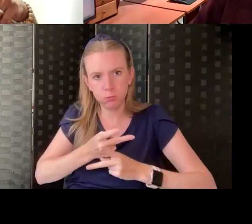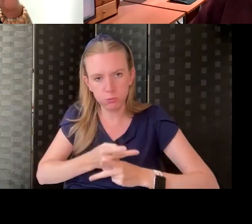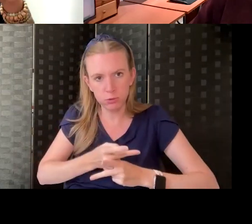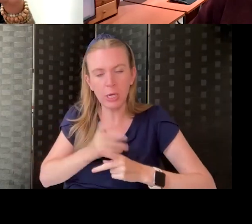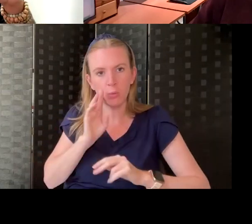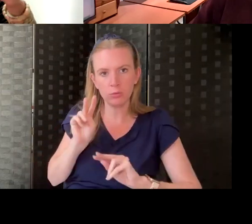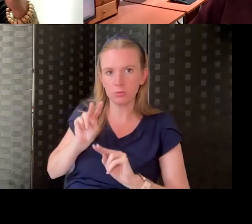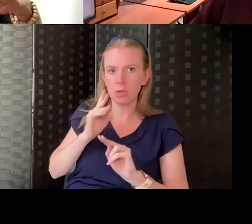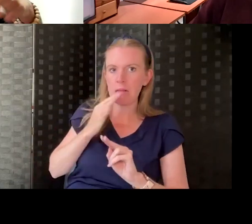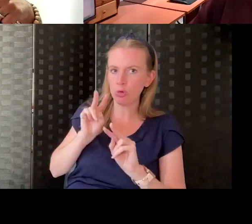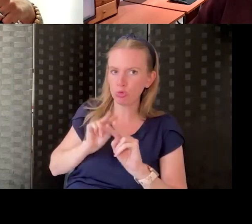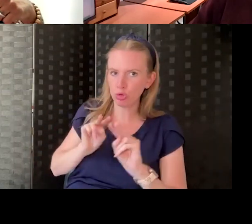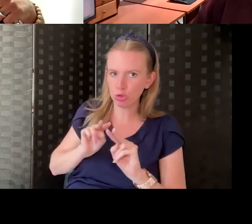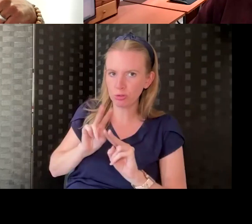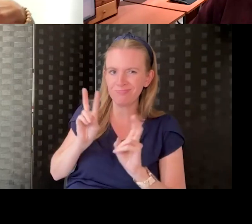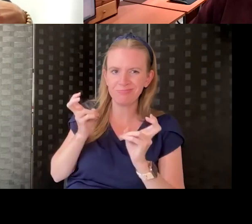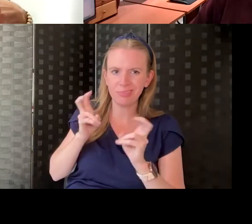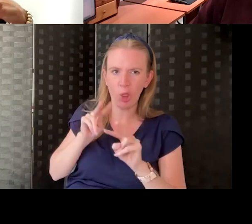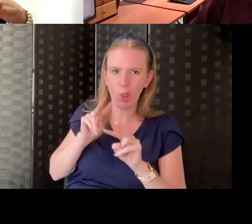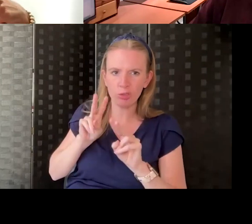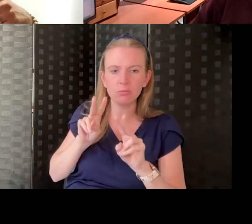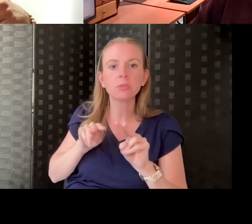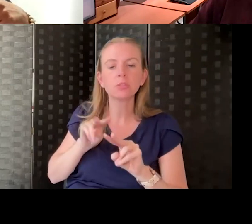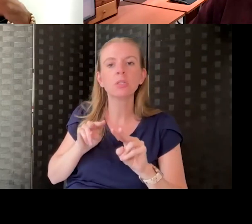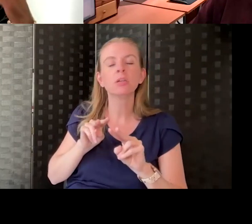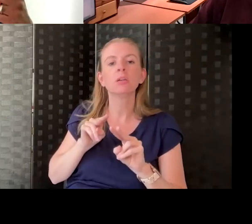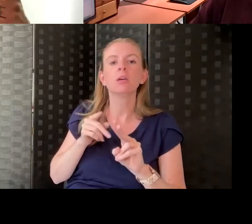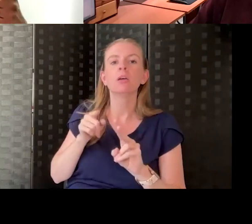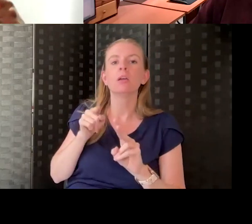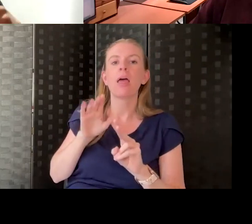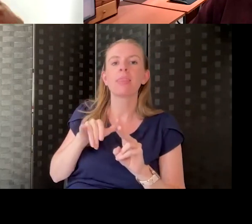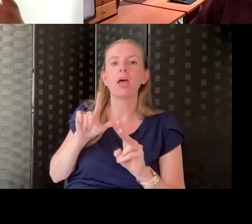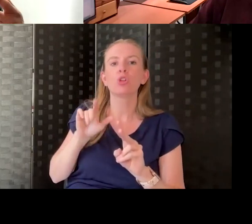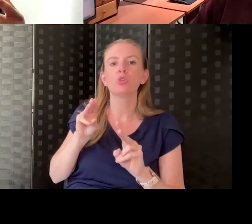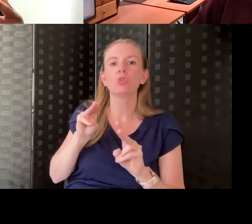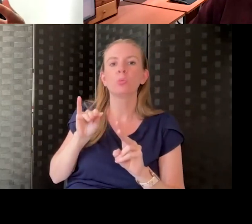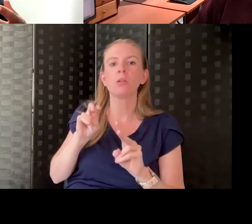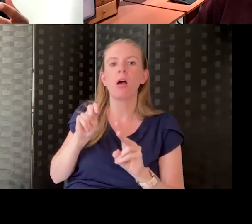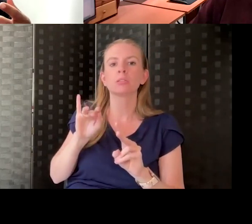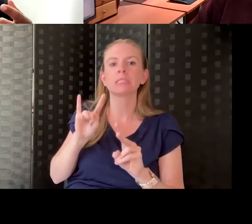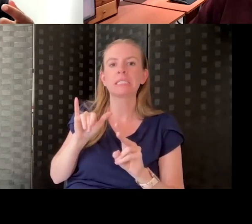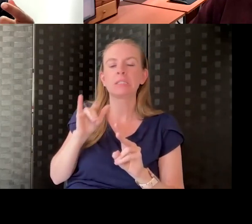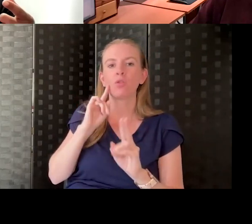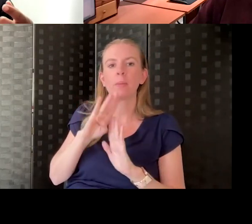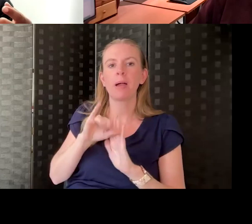colors, look at those colors and based on the luminosity of the background would automatically